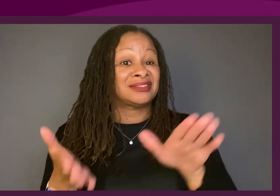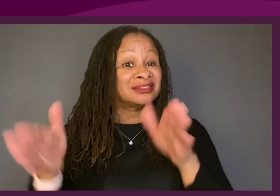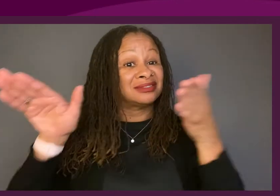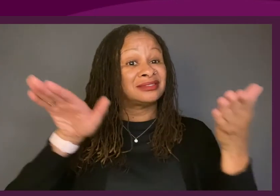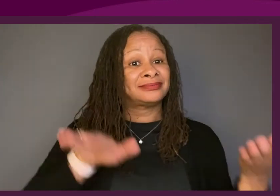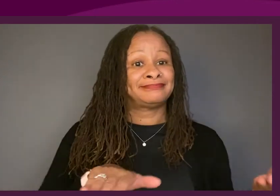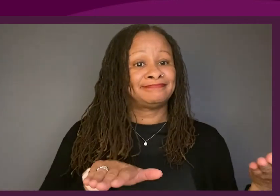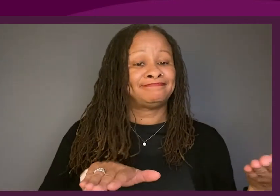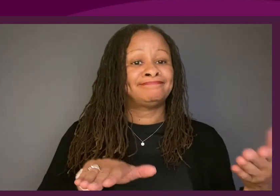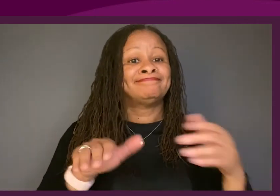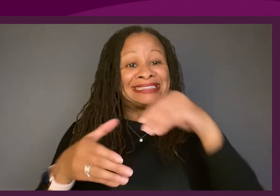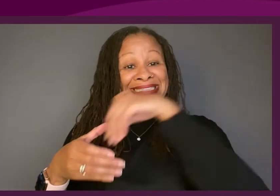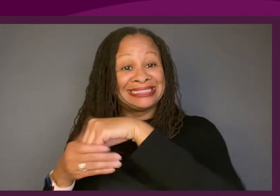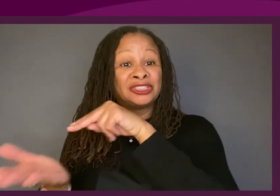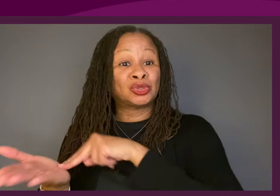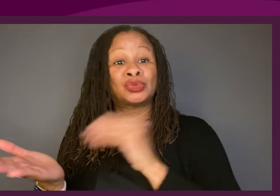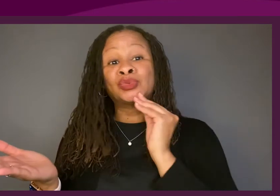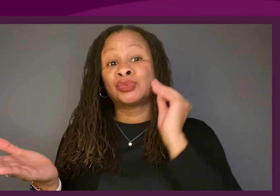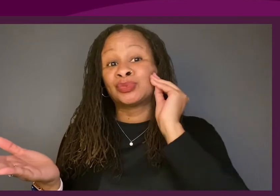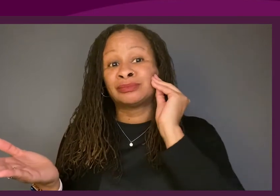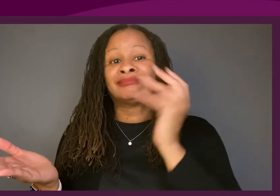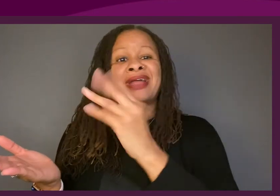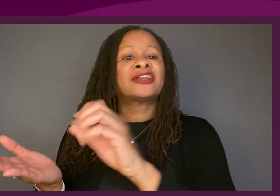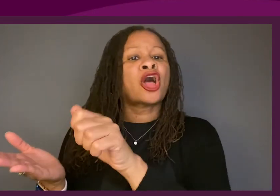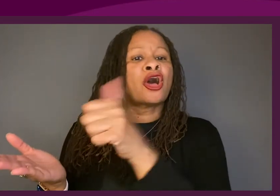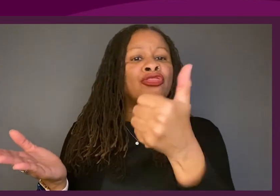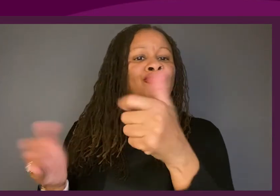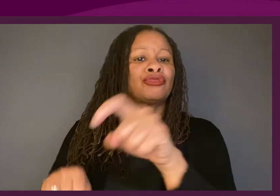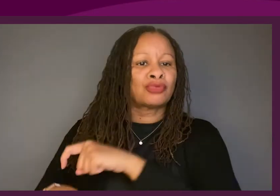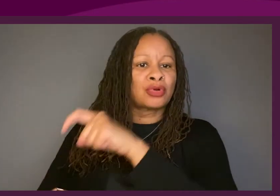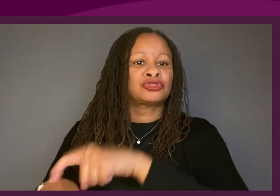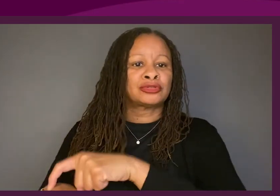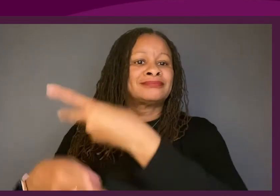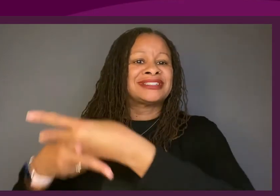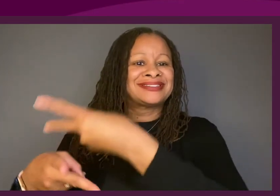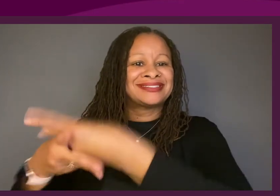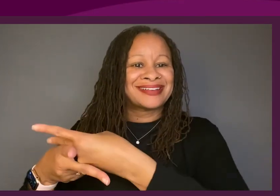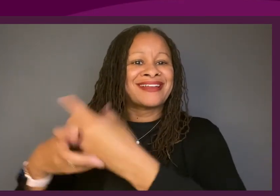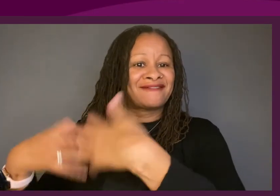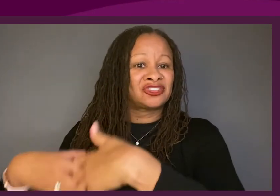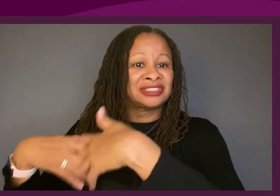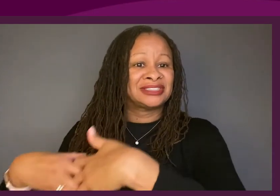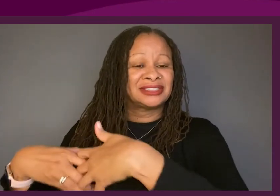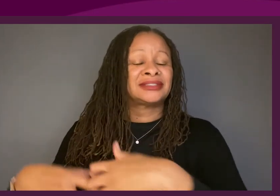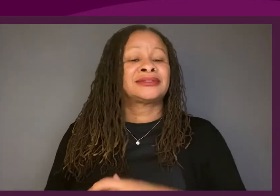care facilities. Virtually all of them are people with disabilities.